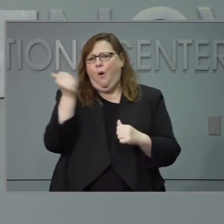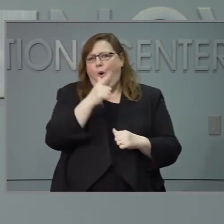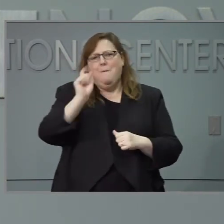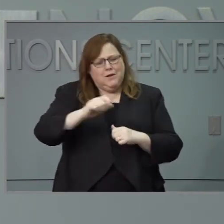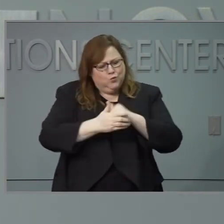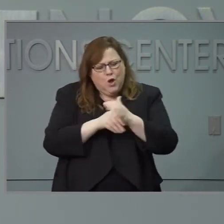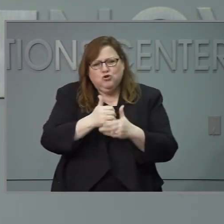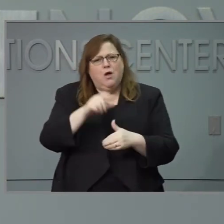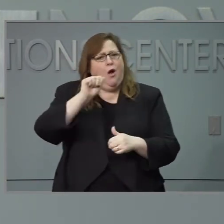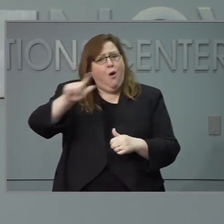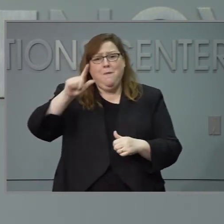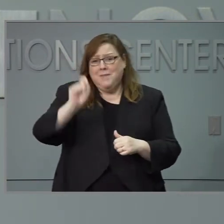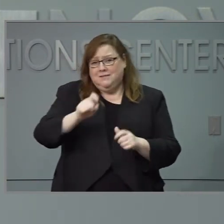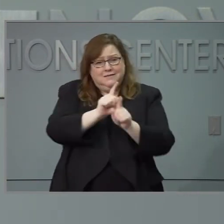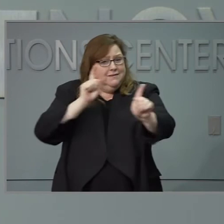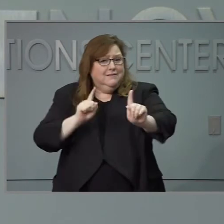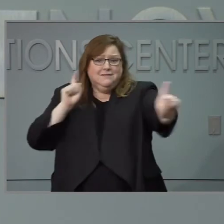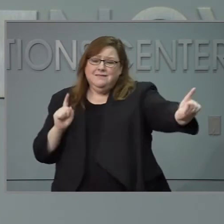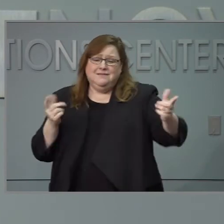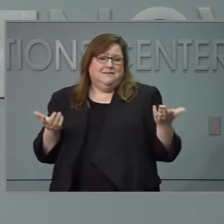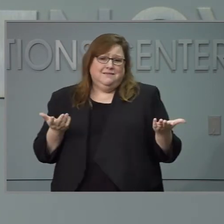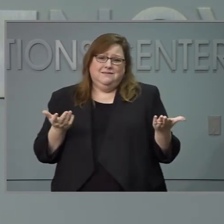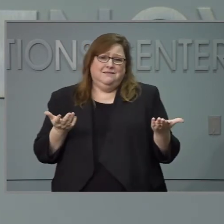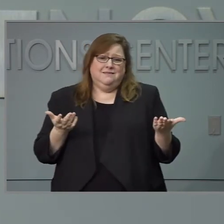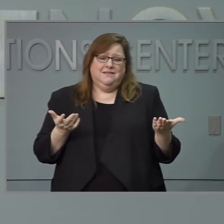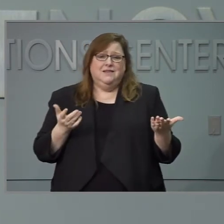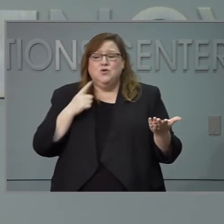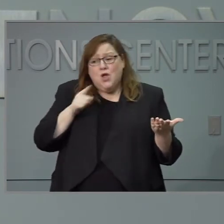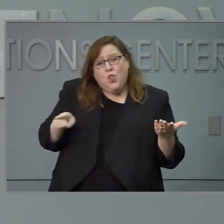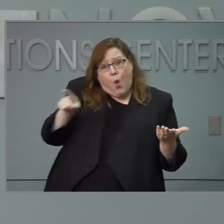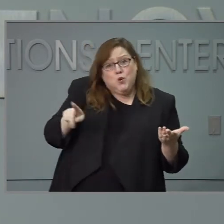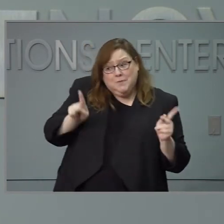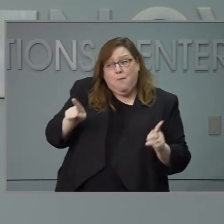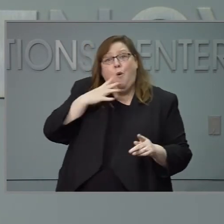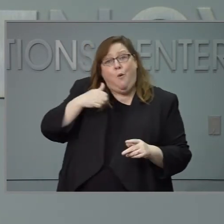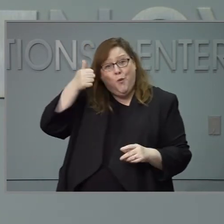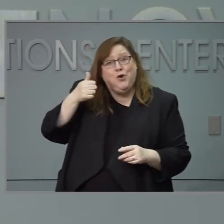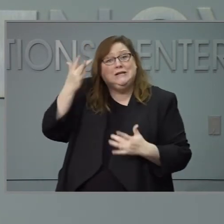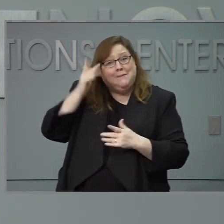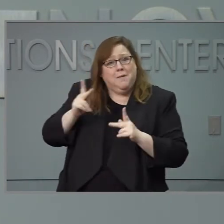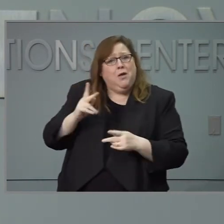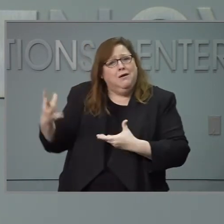¿CONSIDCONSIDERE QUE SEA NECESARIO?